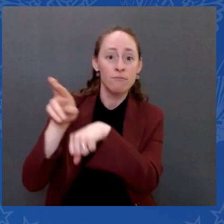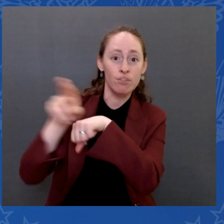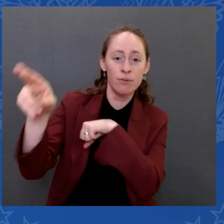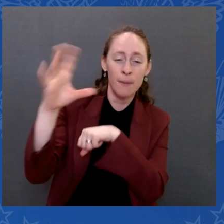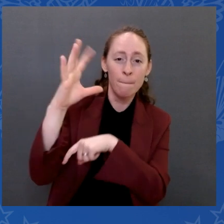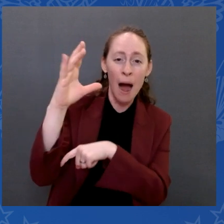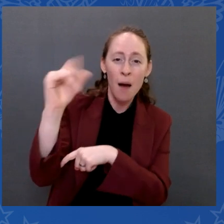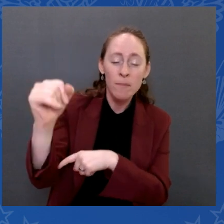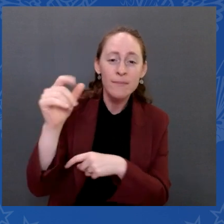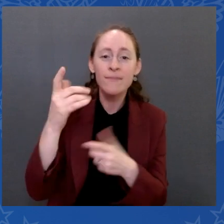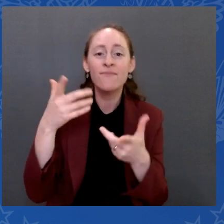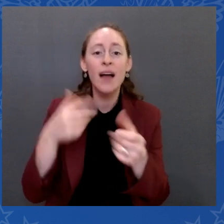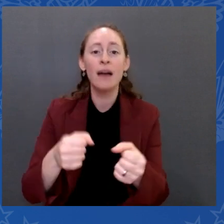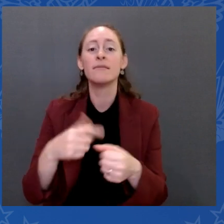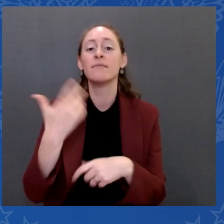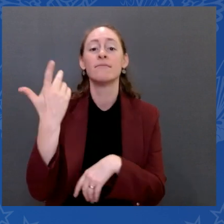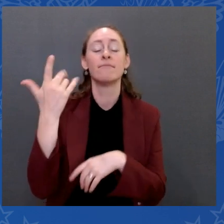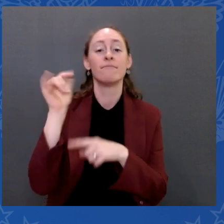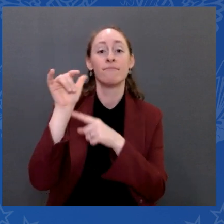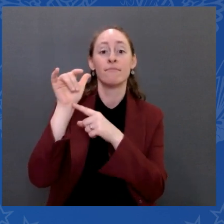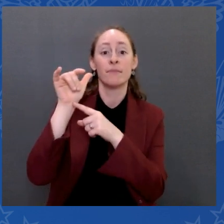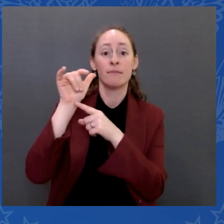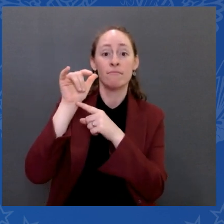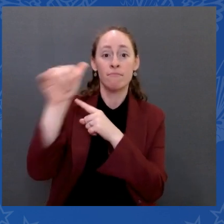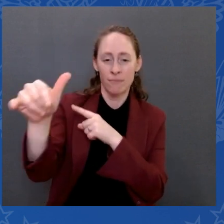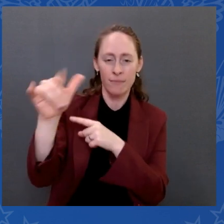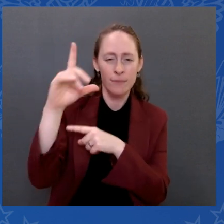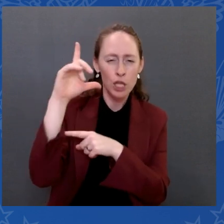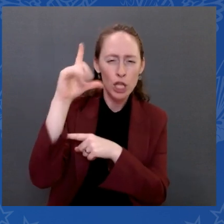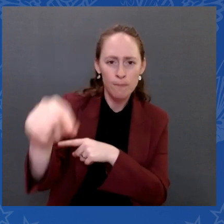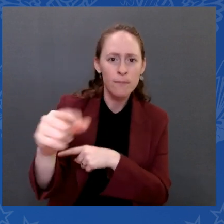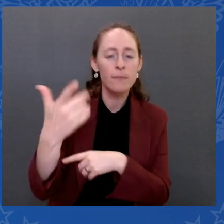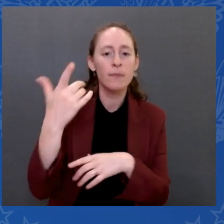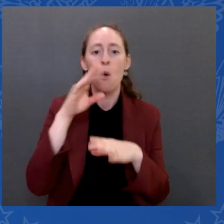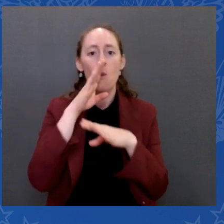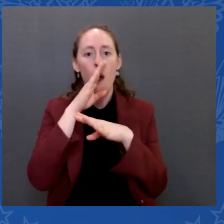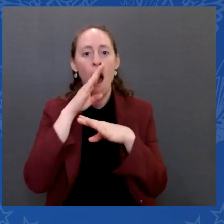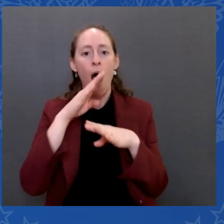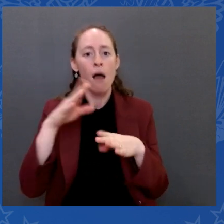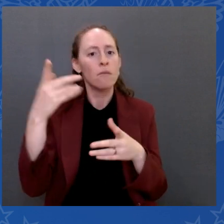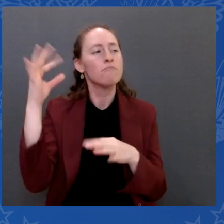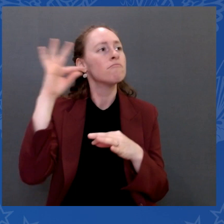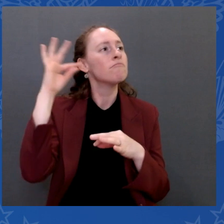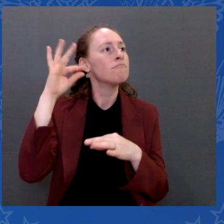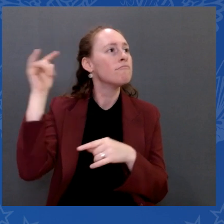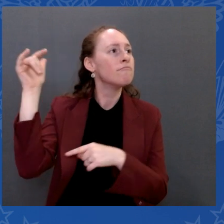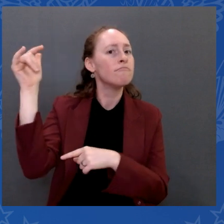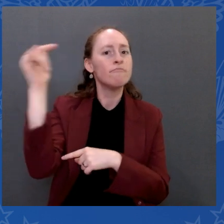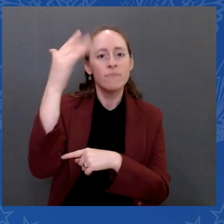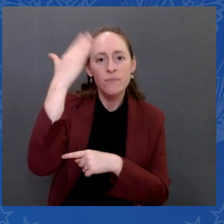But we're also inserting what we call 21st century digital technologies into the system as well.